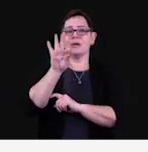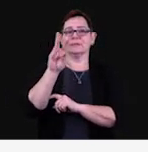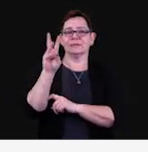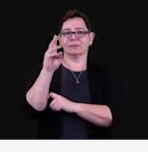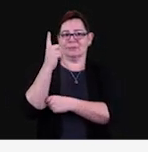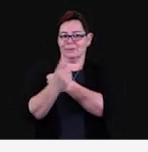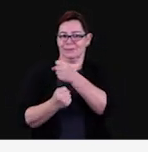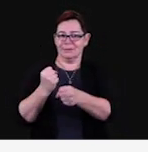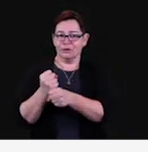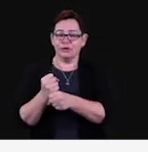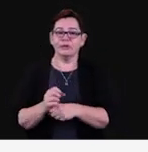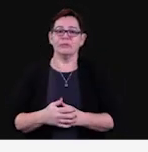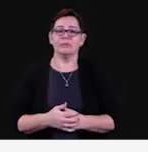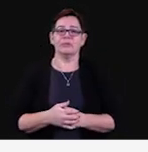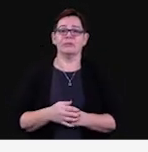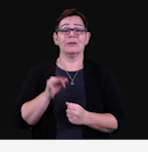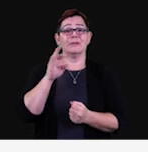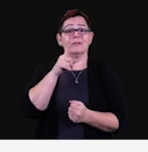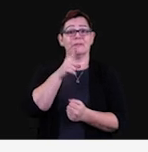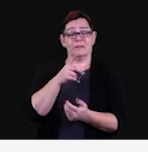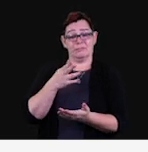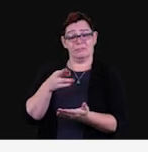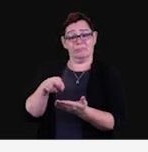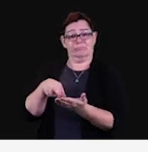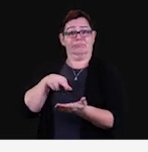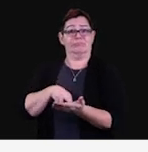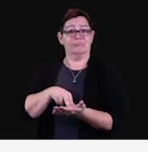If you sign up for direct deposit, you’ll get your benefit and credit